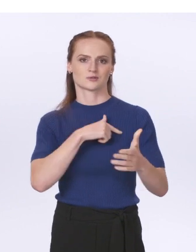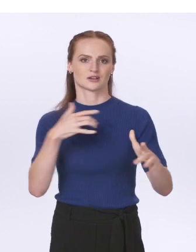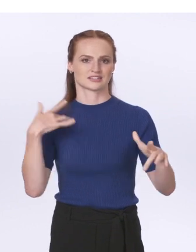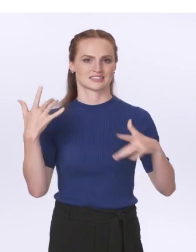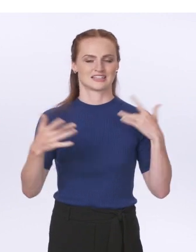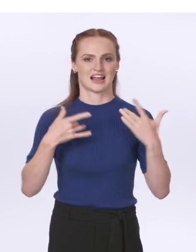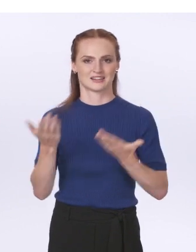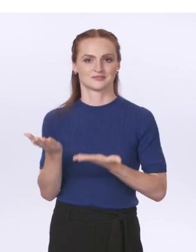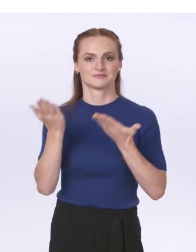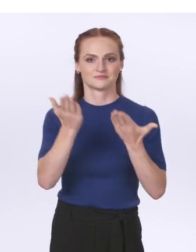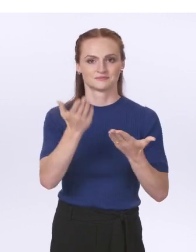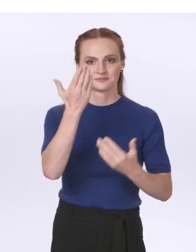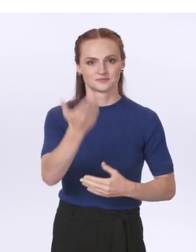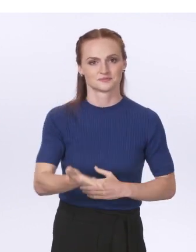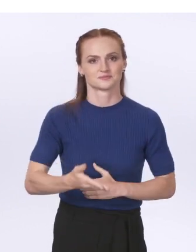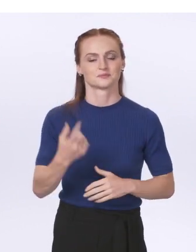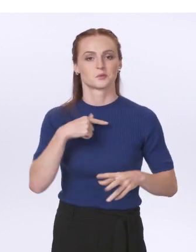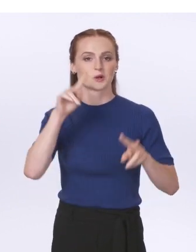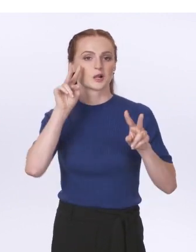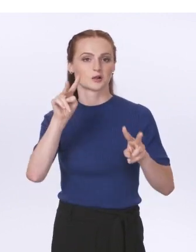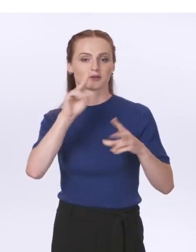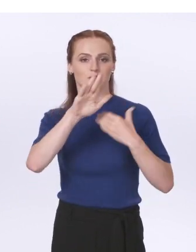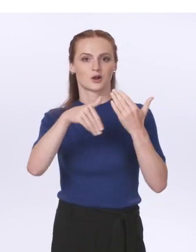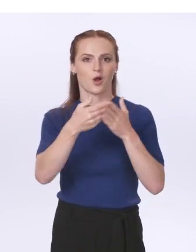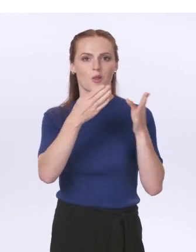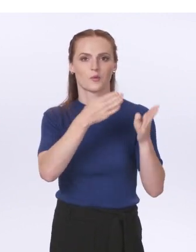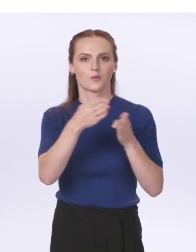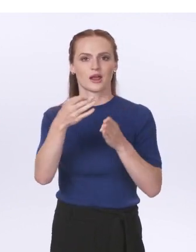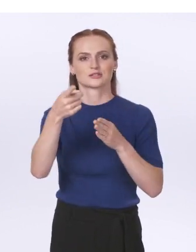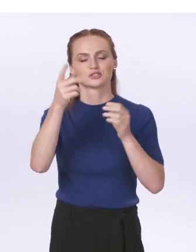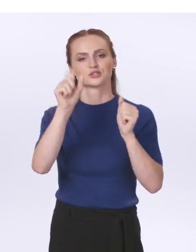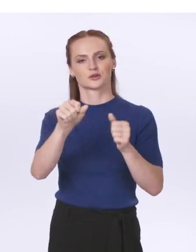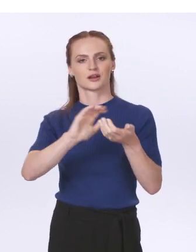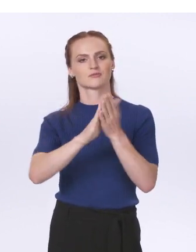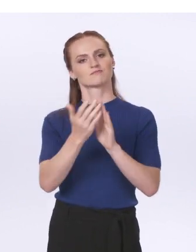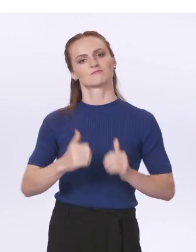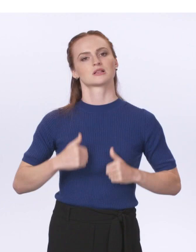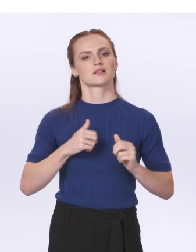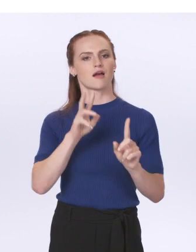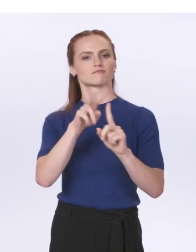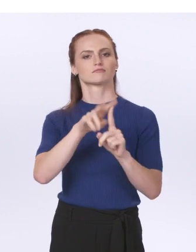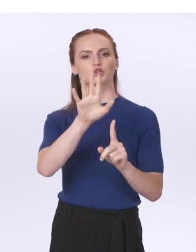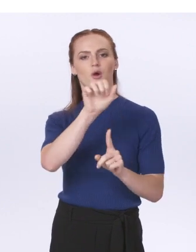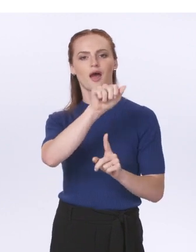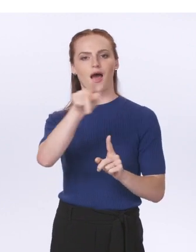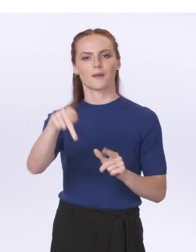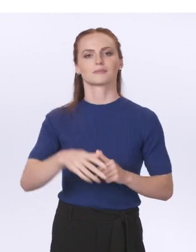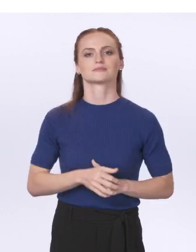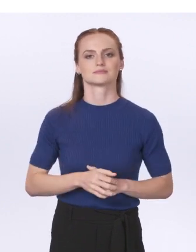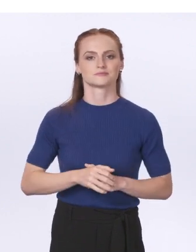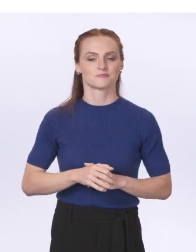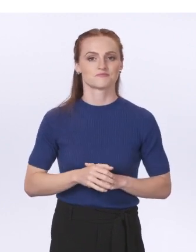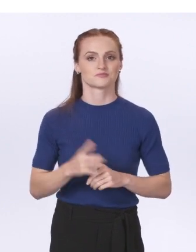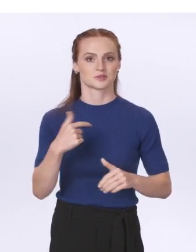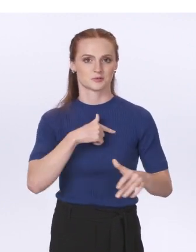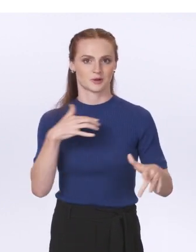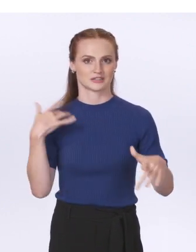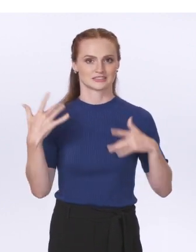and we look forward to all the ways you bring these to life with your apps. And we’re keen to hear any feedback you have as well.